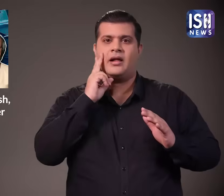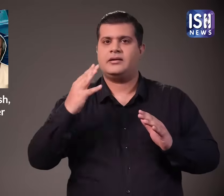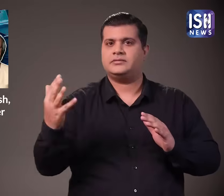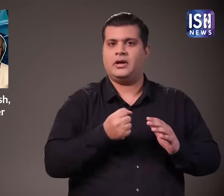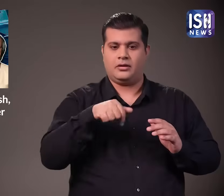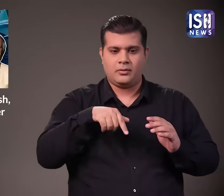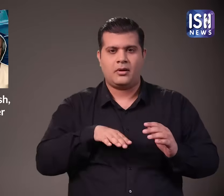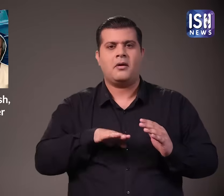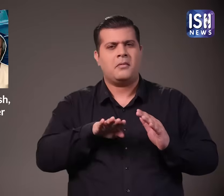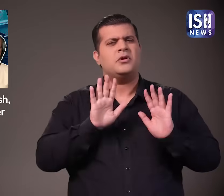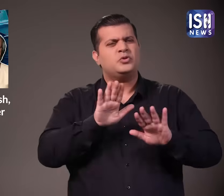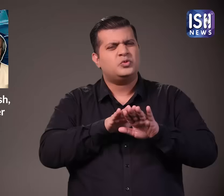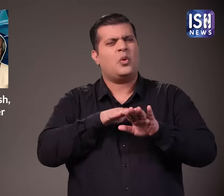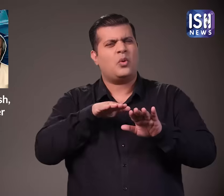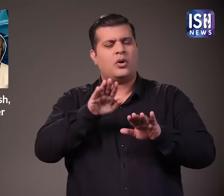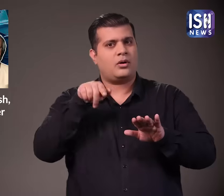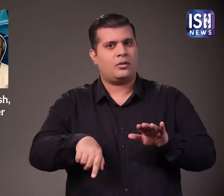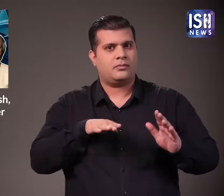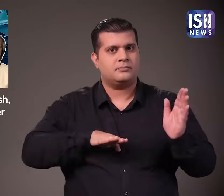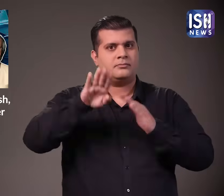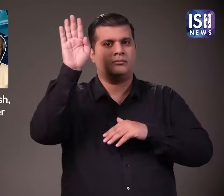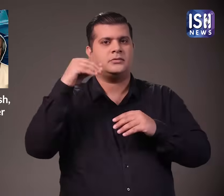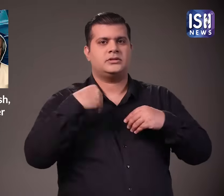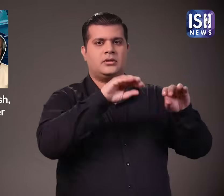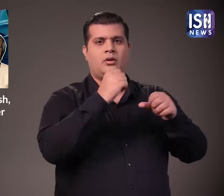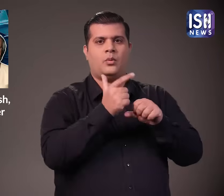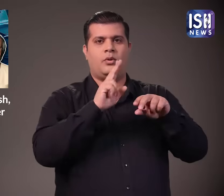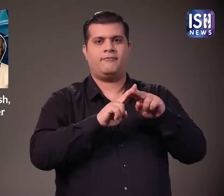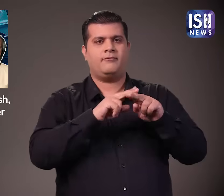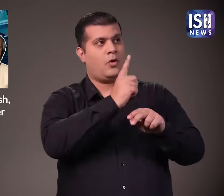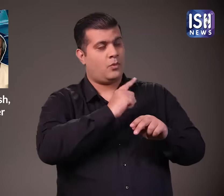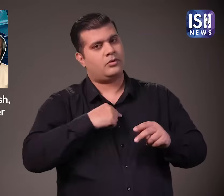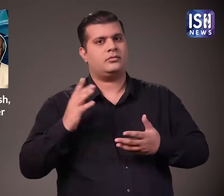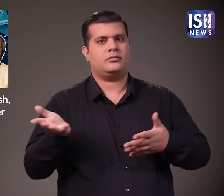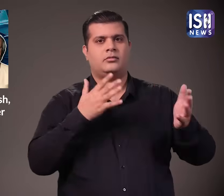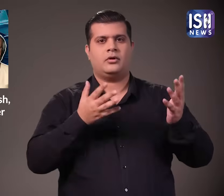Recently, Reliance Industries bought this brand and is trying to make it popular again. With the sales in Gulf, it will surely boost its profits.